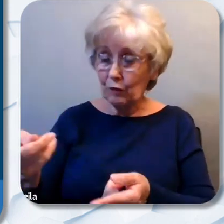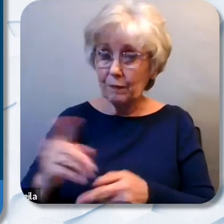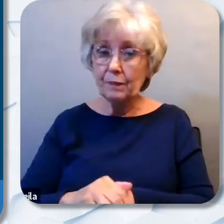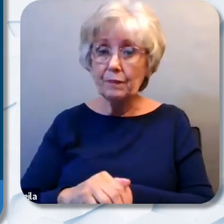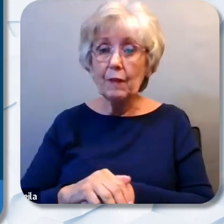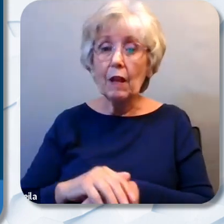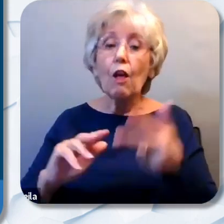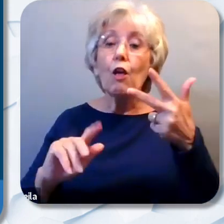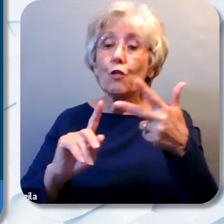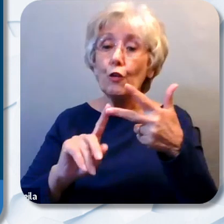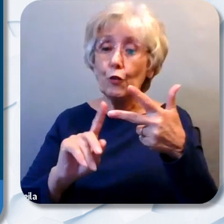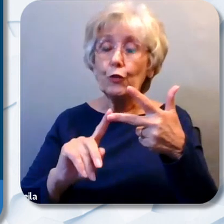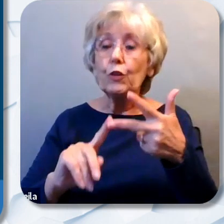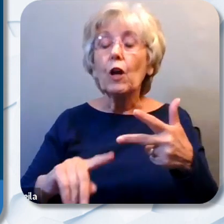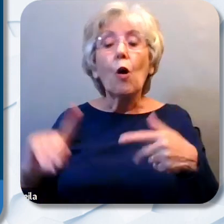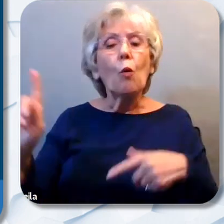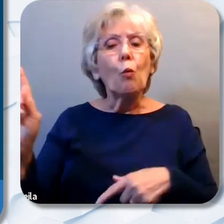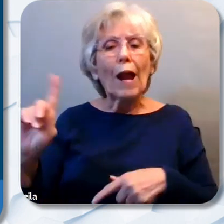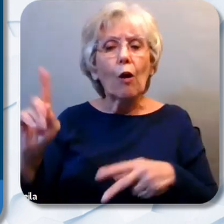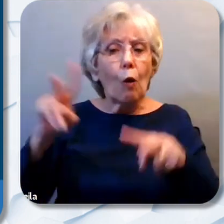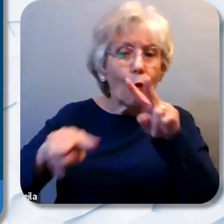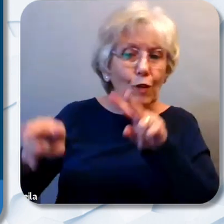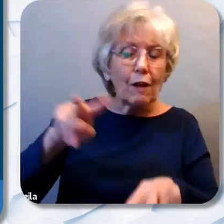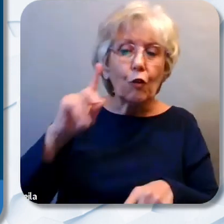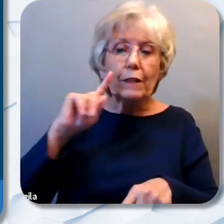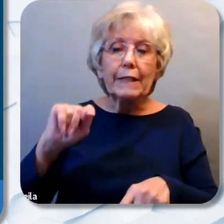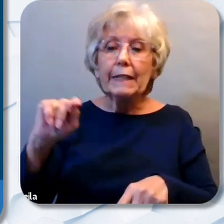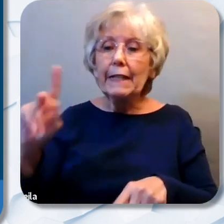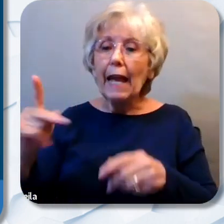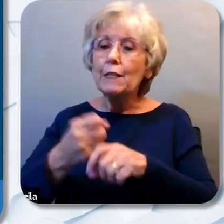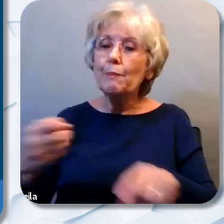Third, where will oversight of tk expansion be housed in your district,